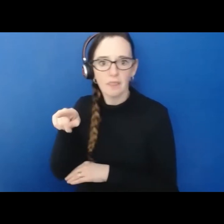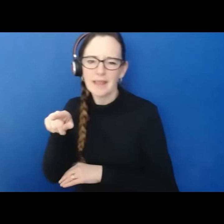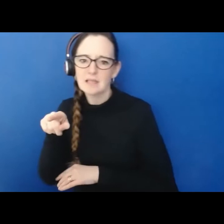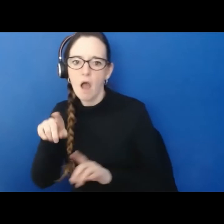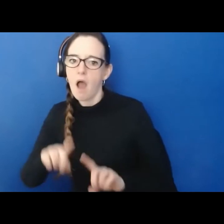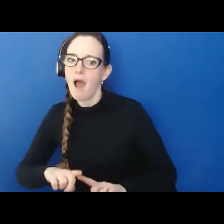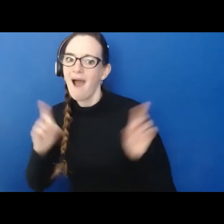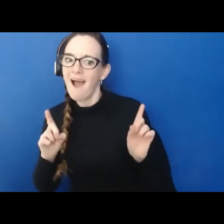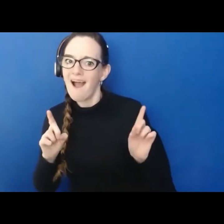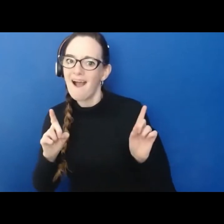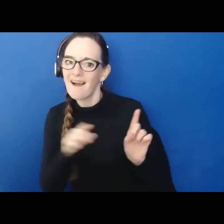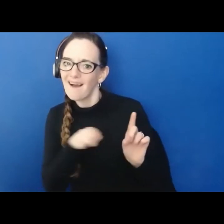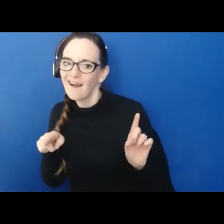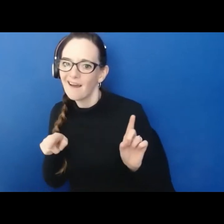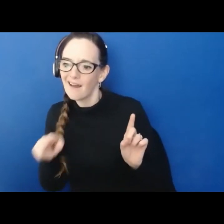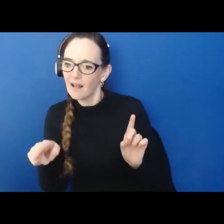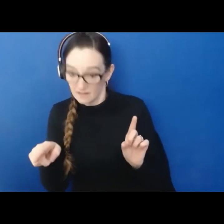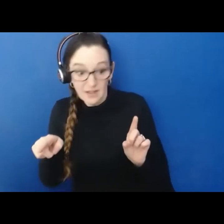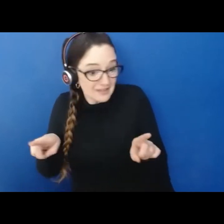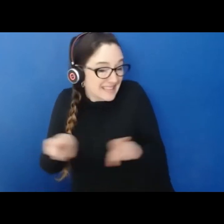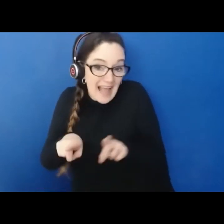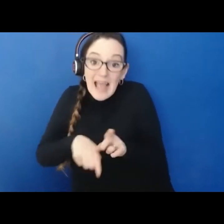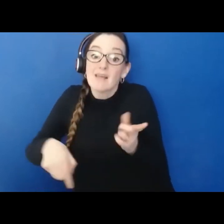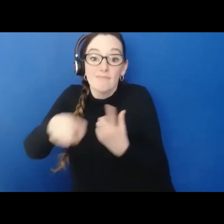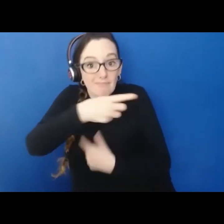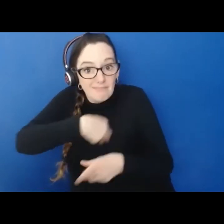about alternatives and by deploying advanced technologies